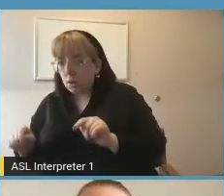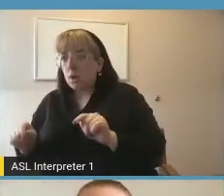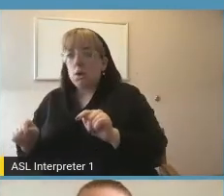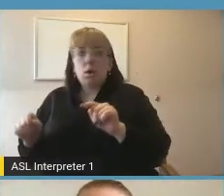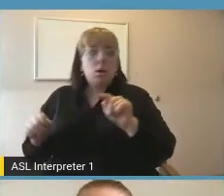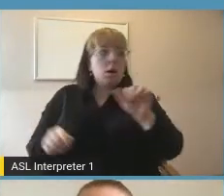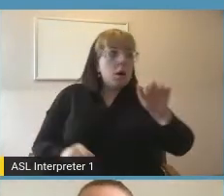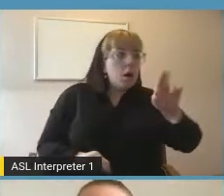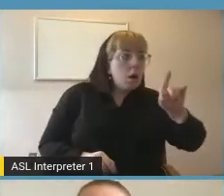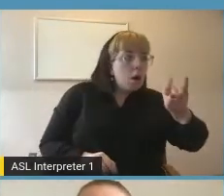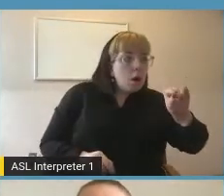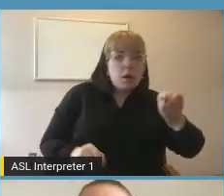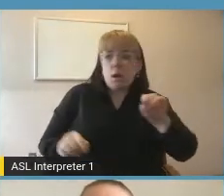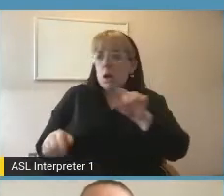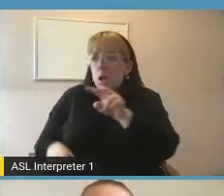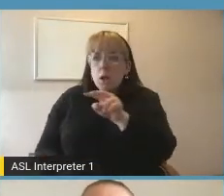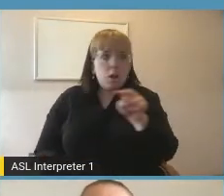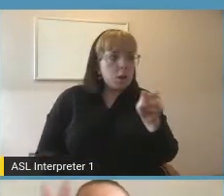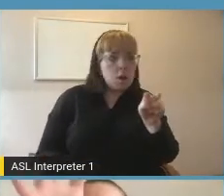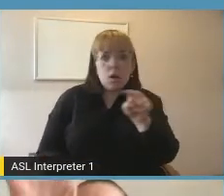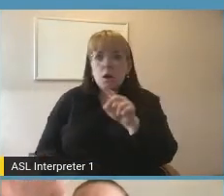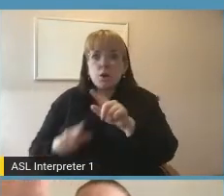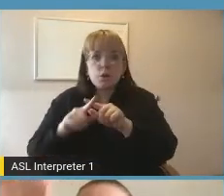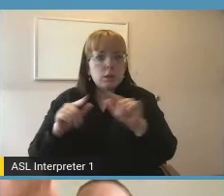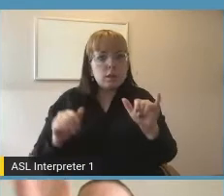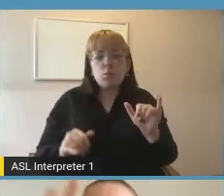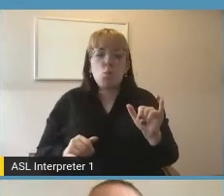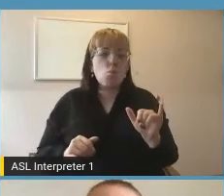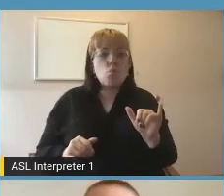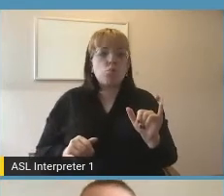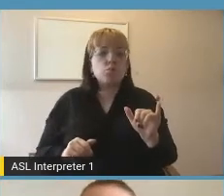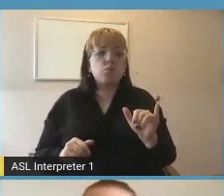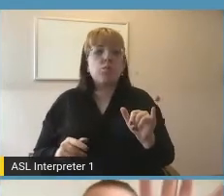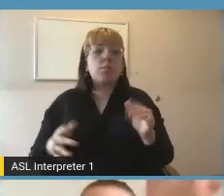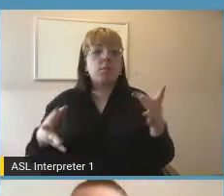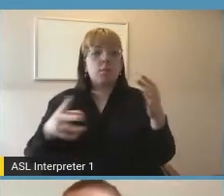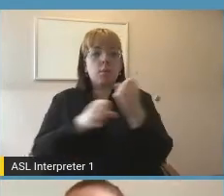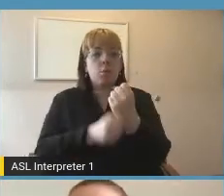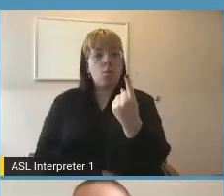next to it, it is all combined into one. So you can just kind of cut and drag and drop